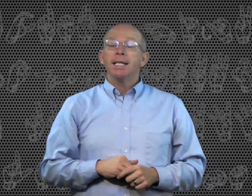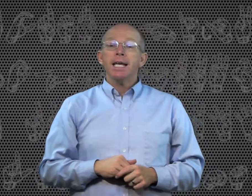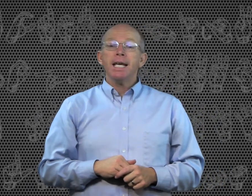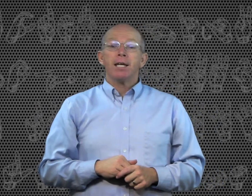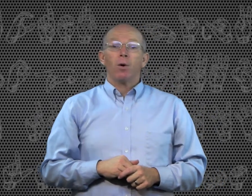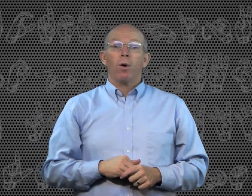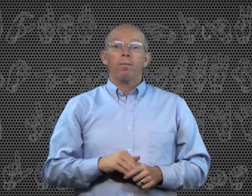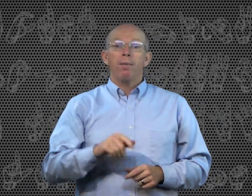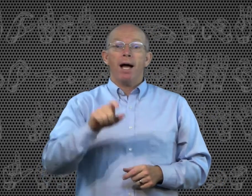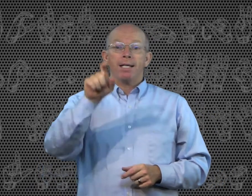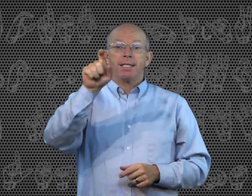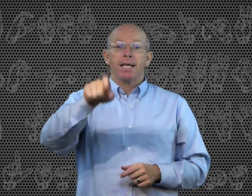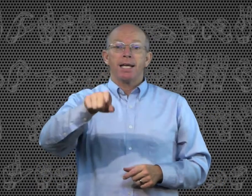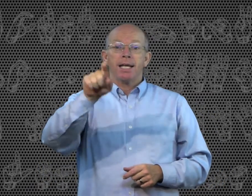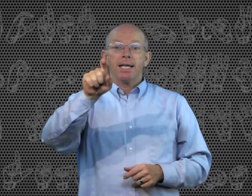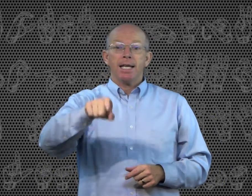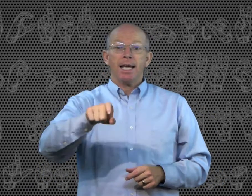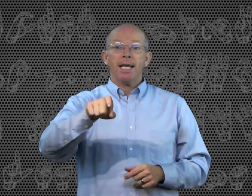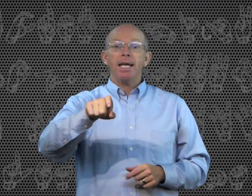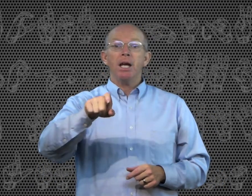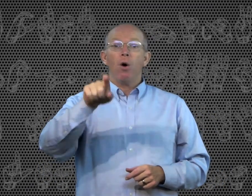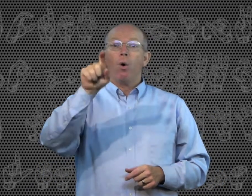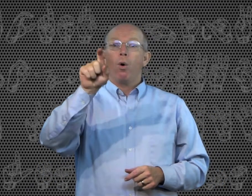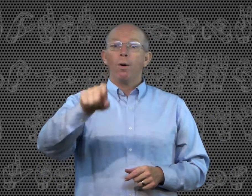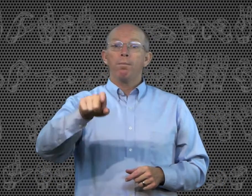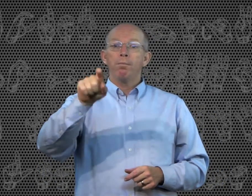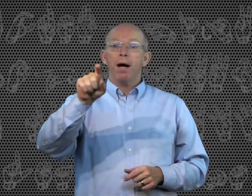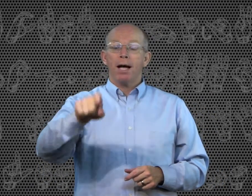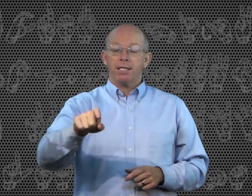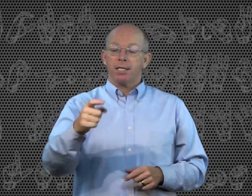NEED or MUST